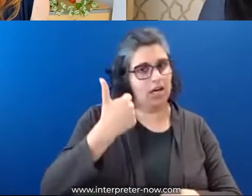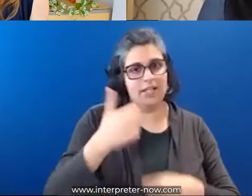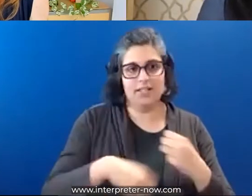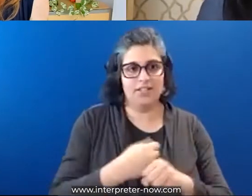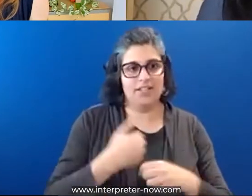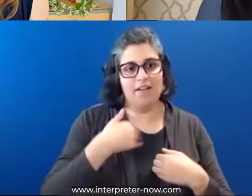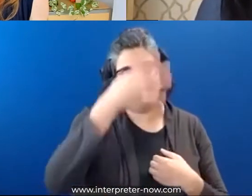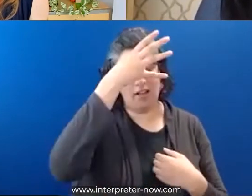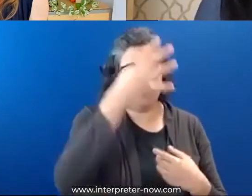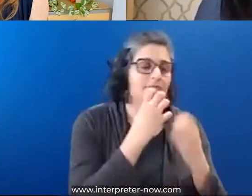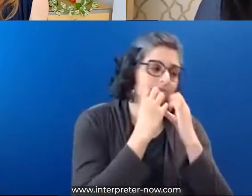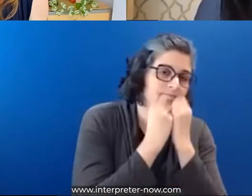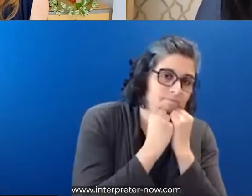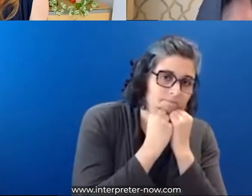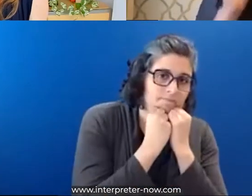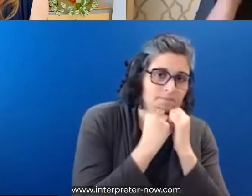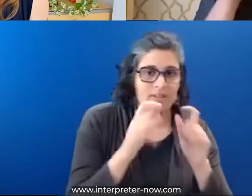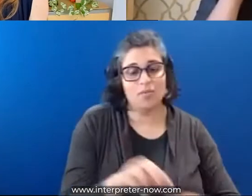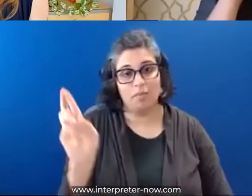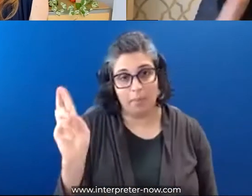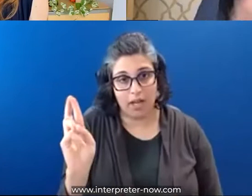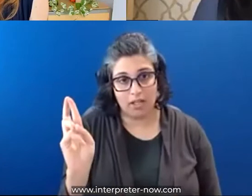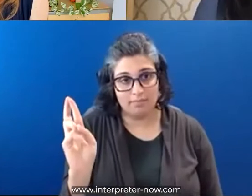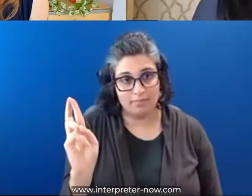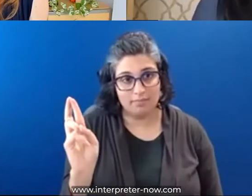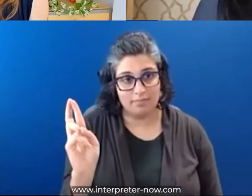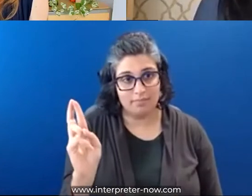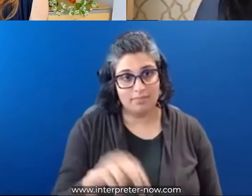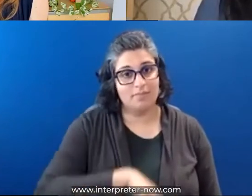who you love be a Republican and he proudly voted for Trump twice.